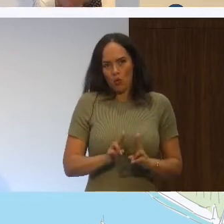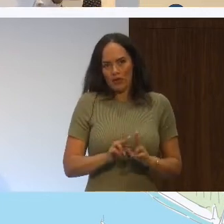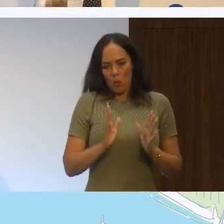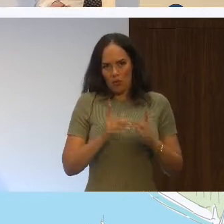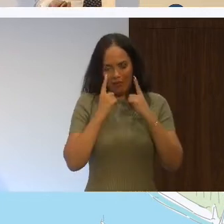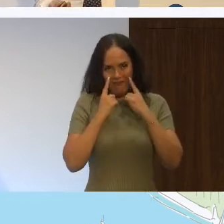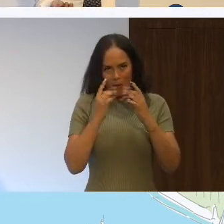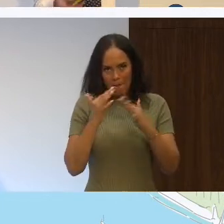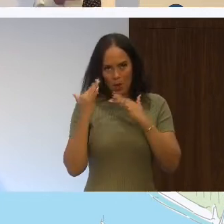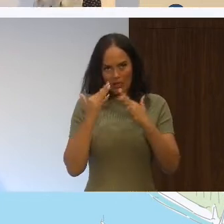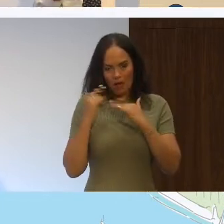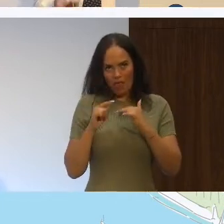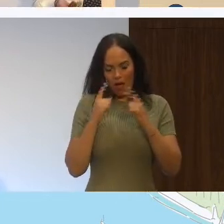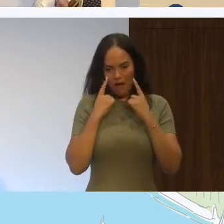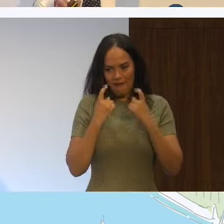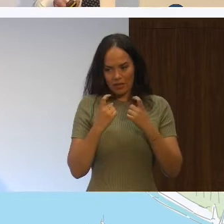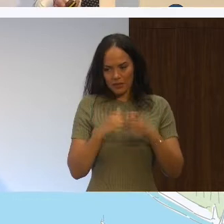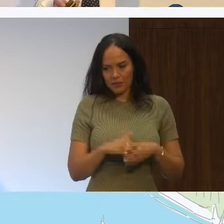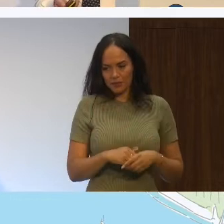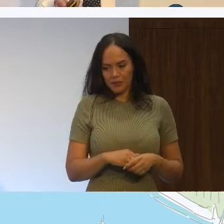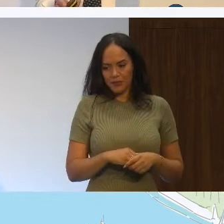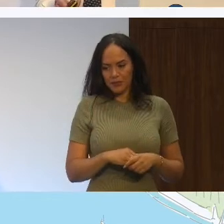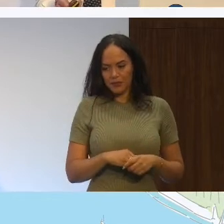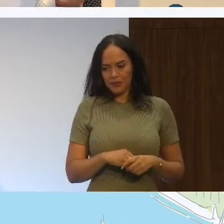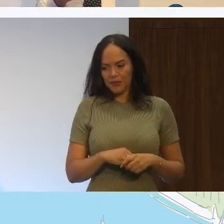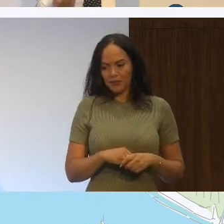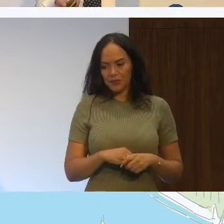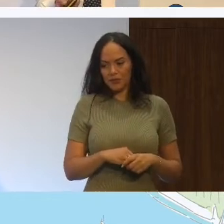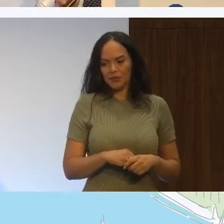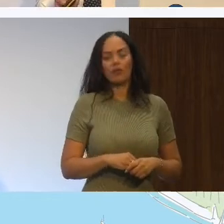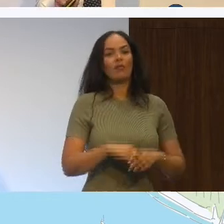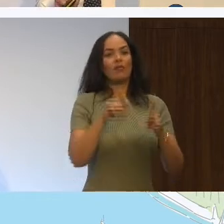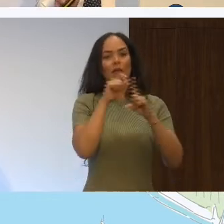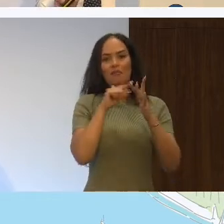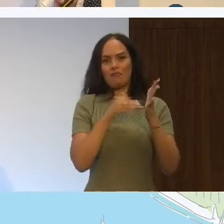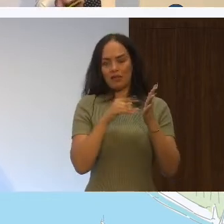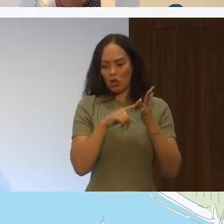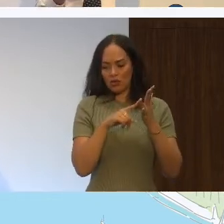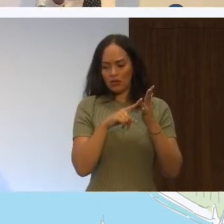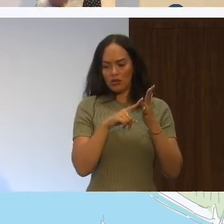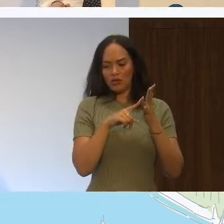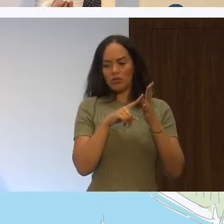Prozotifin , again, it's really causing a lot of weight gain. I see a lot of young women in their twenties that have been put on